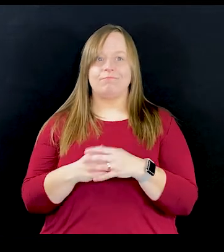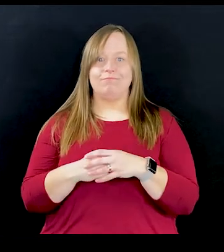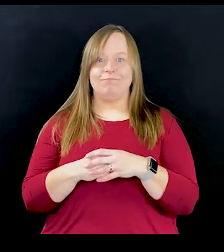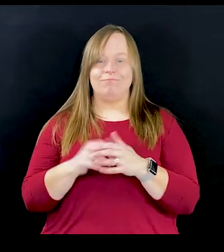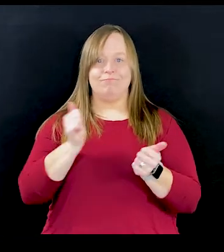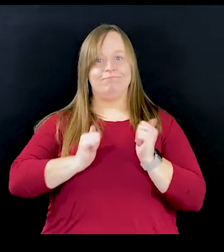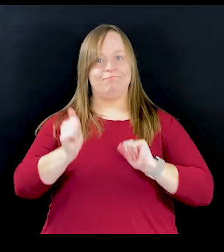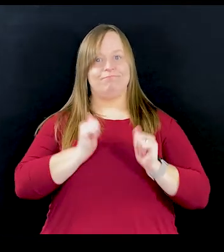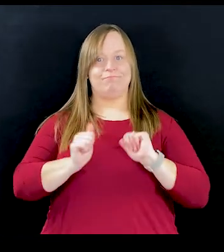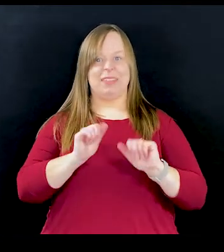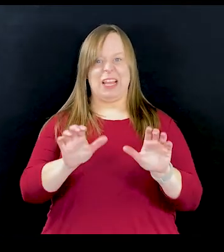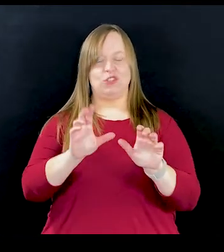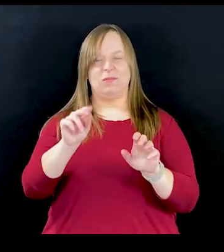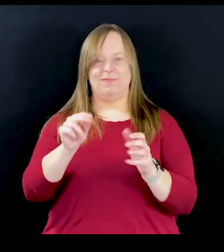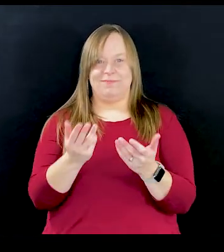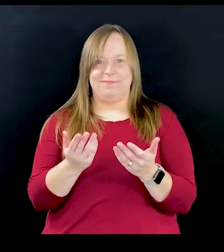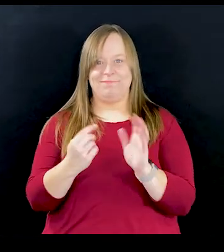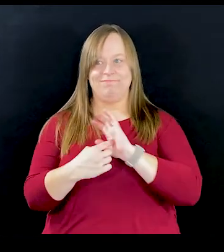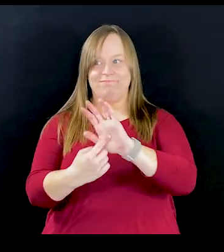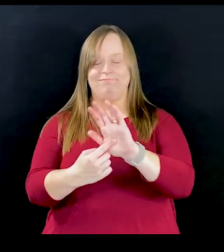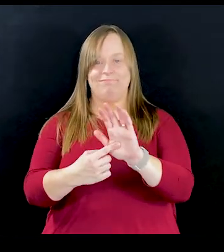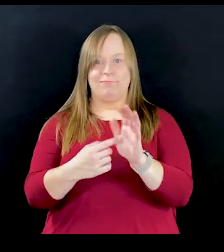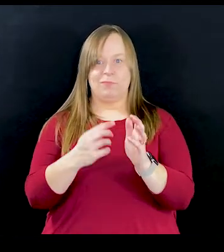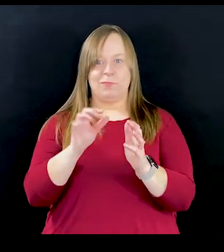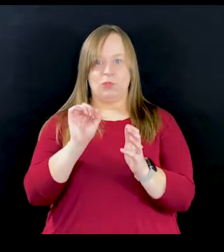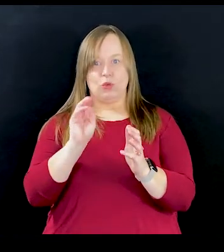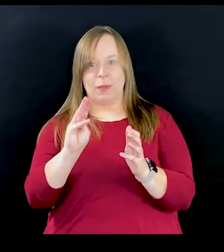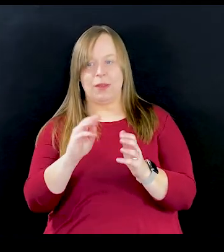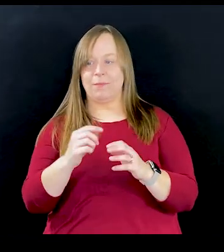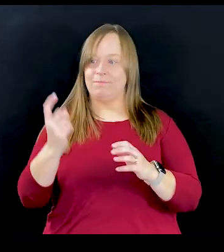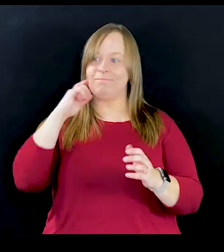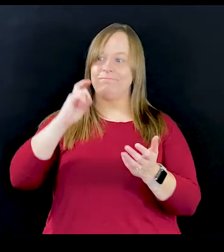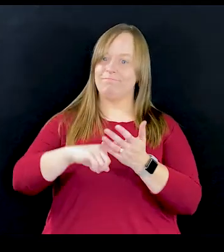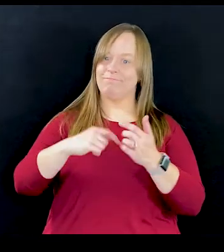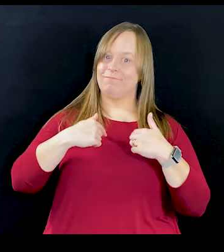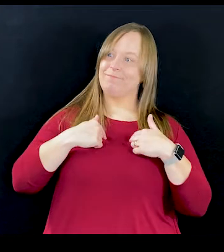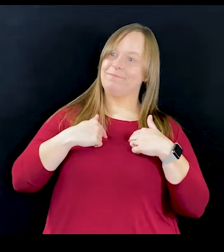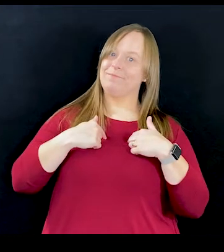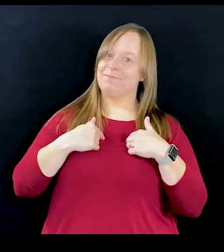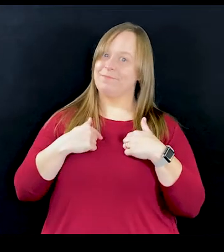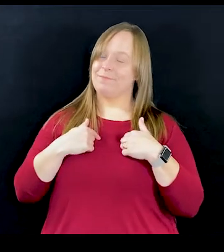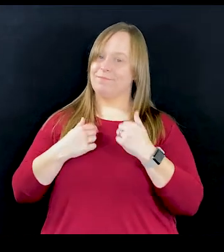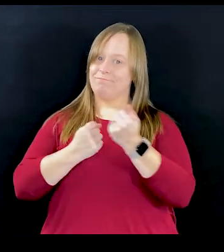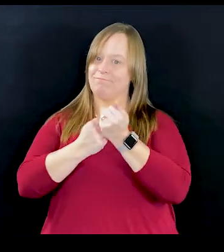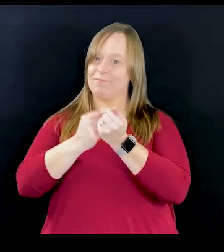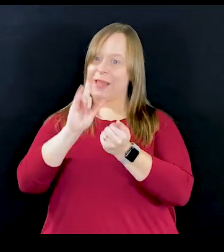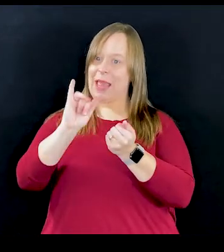A performative action that perhaps highlights you, perhaps are highlighting yourself as an ally.